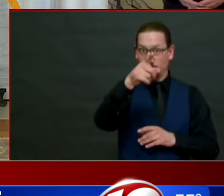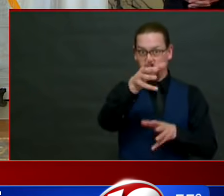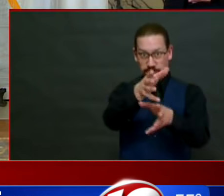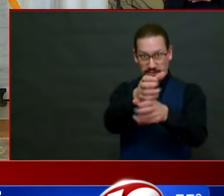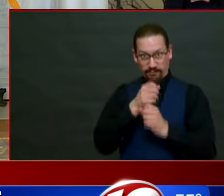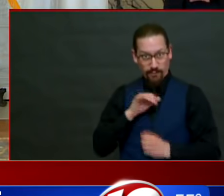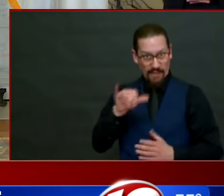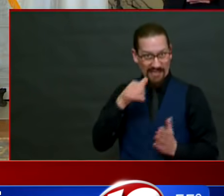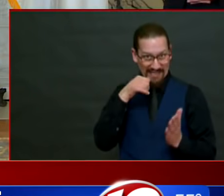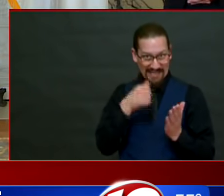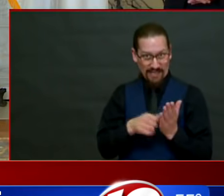BOTH THE BLOOD TEST AND THE DIAGNOSTIC TEST.